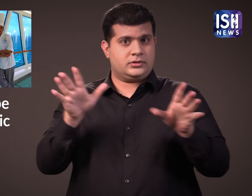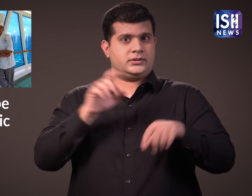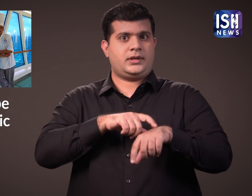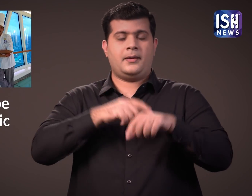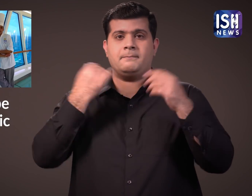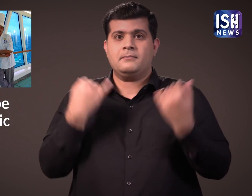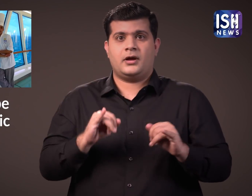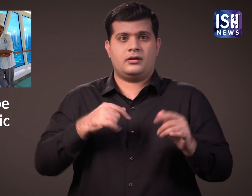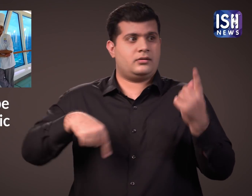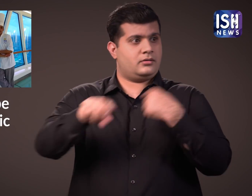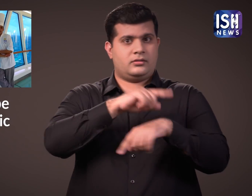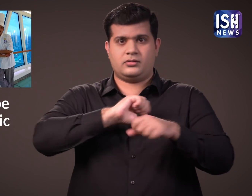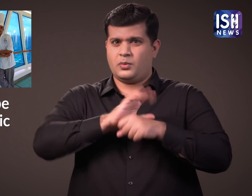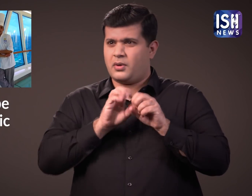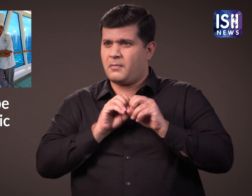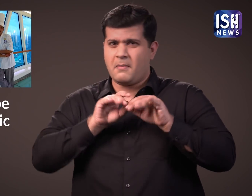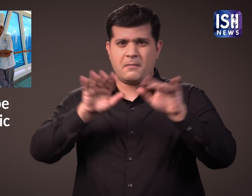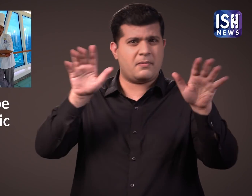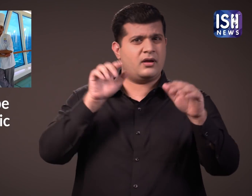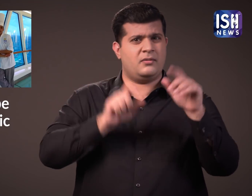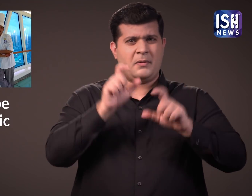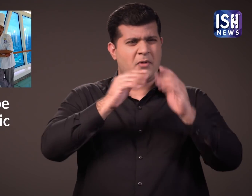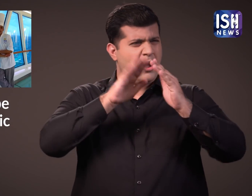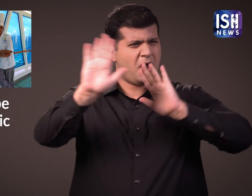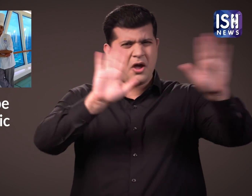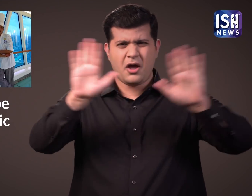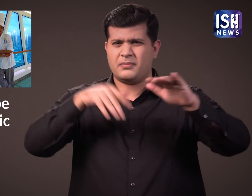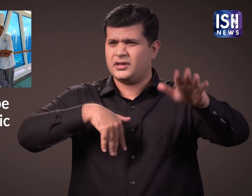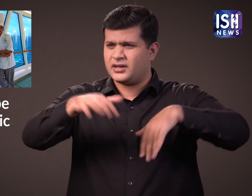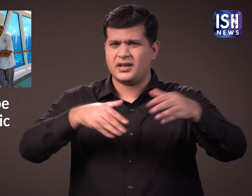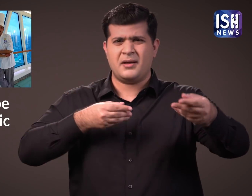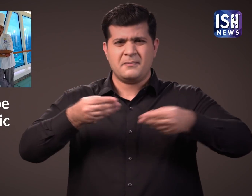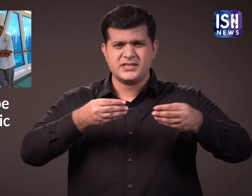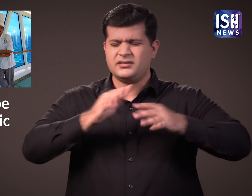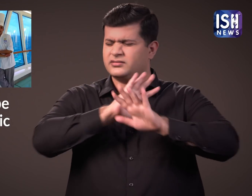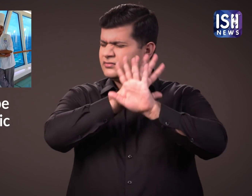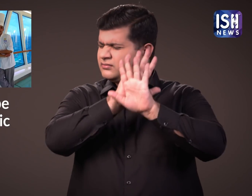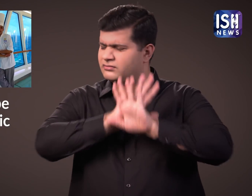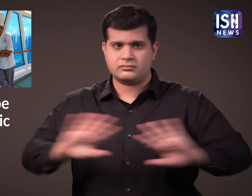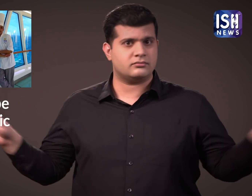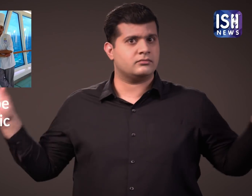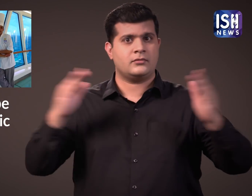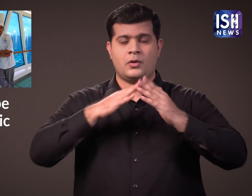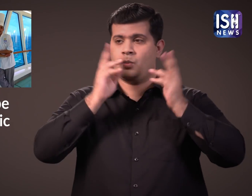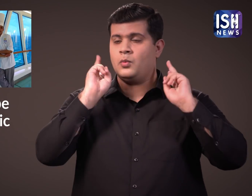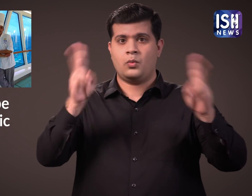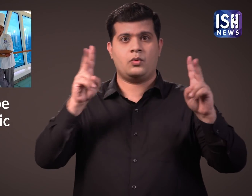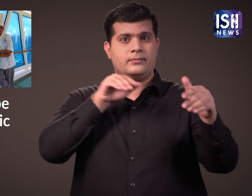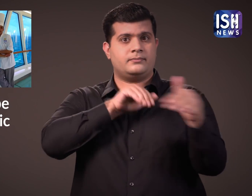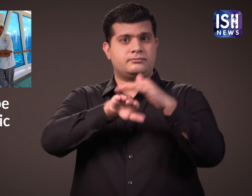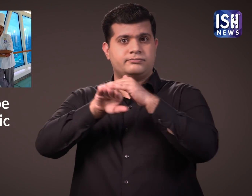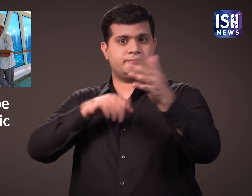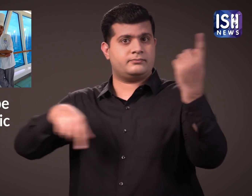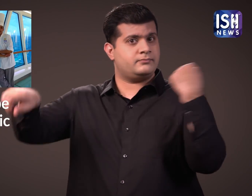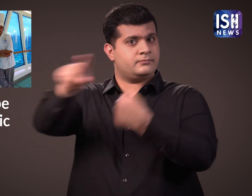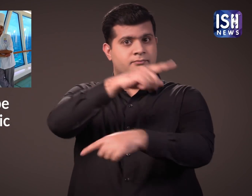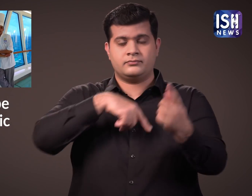It was a testing time with people being at home, & offices and businesses being shut.